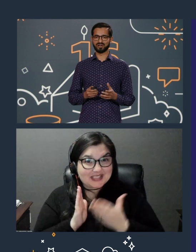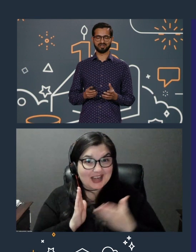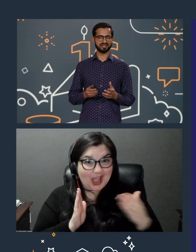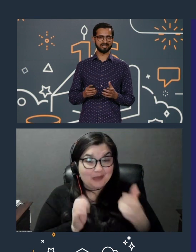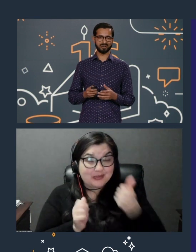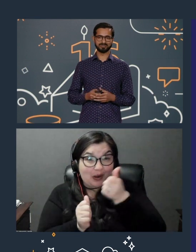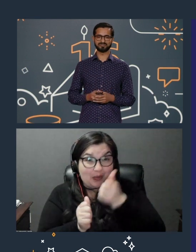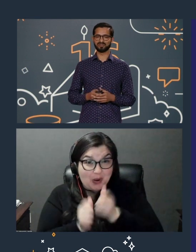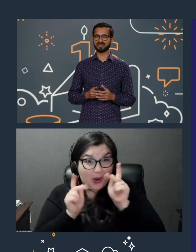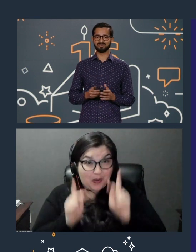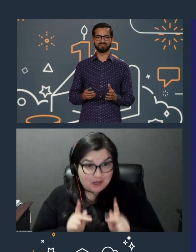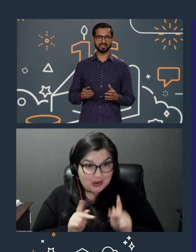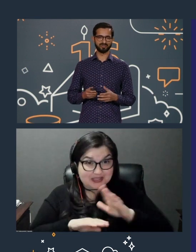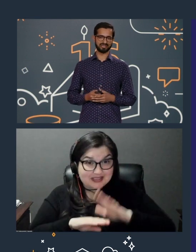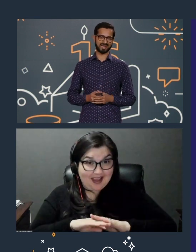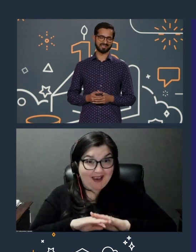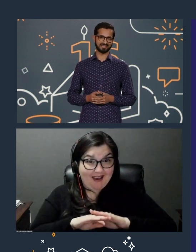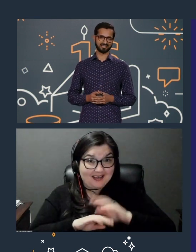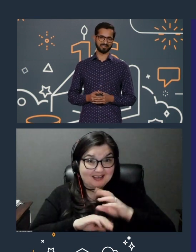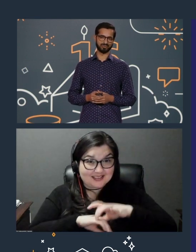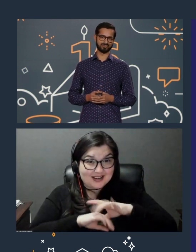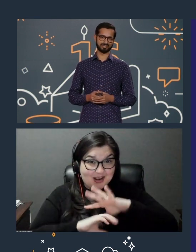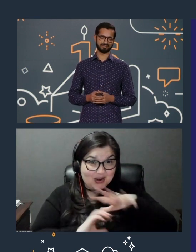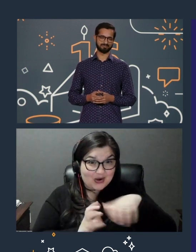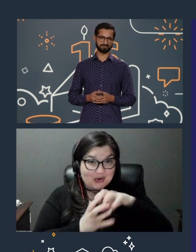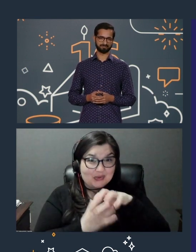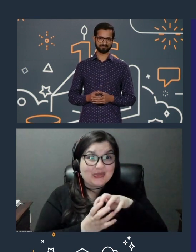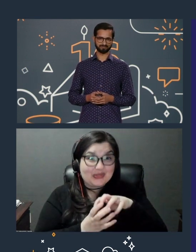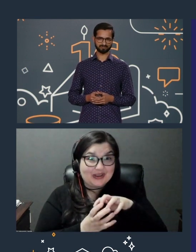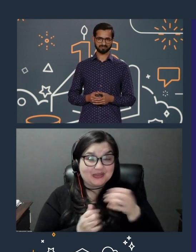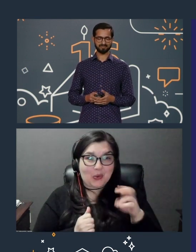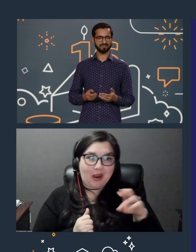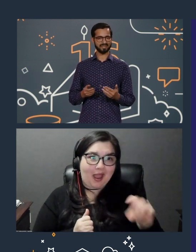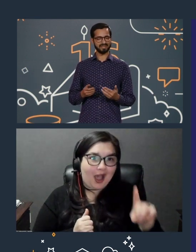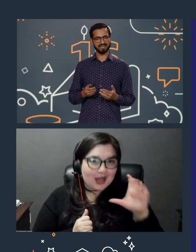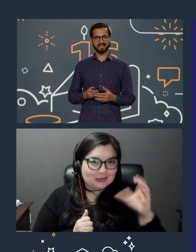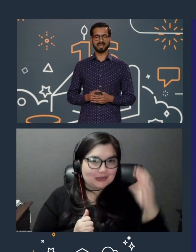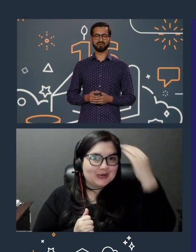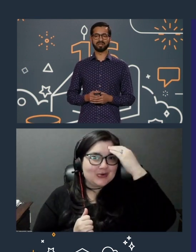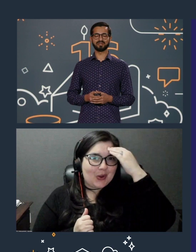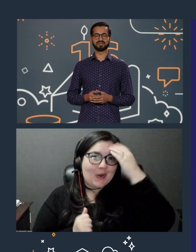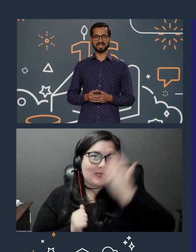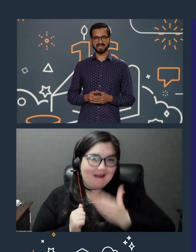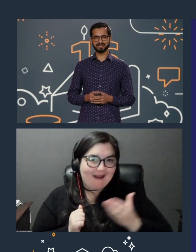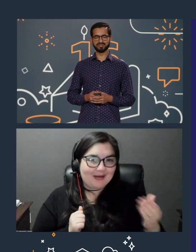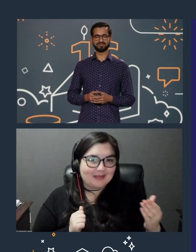or a hundred objects for every known galaxy in the universe. And I would like to thank you